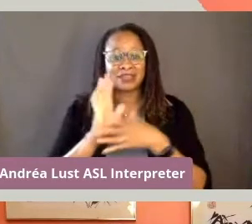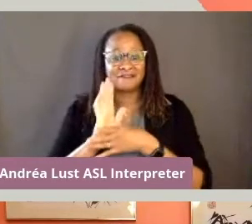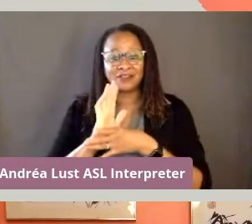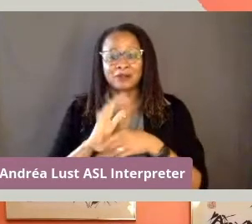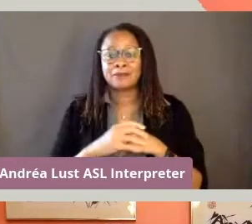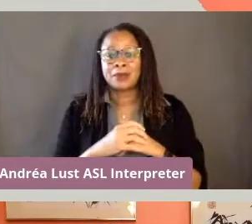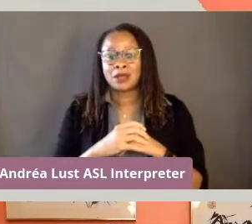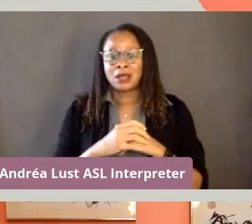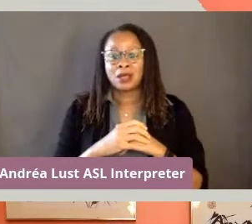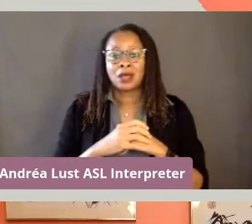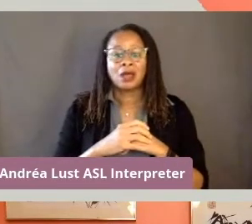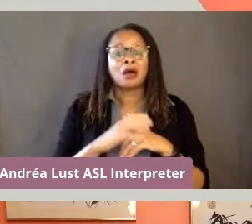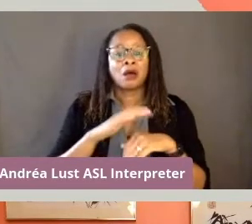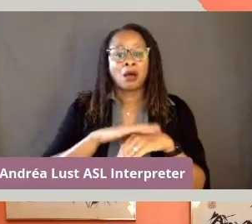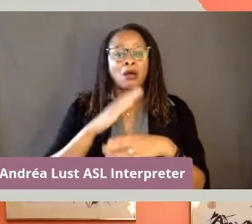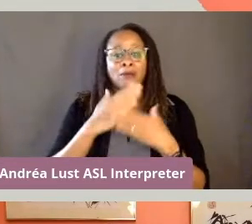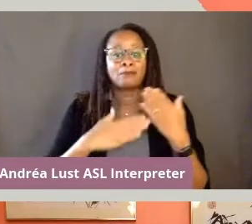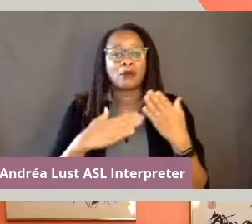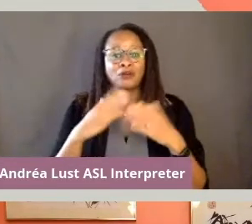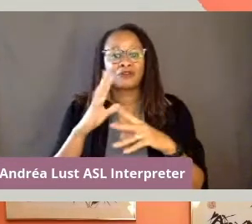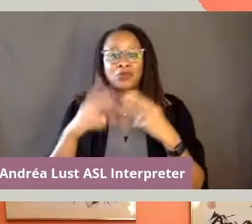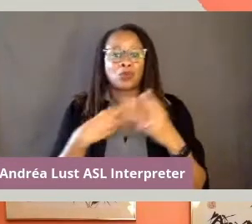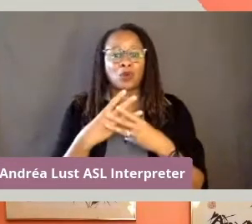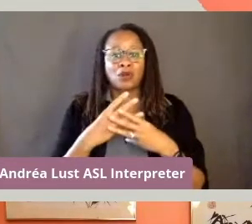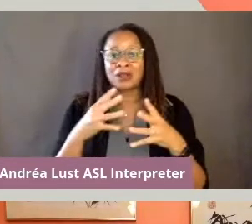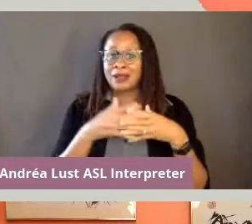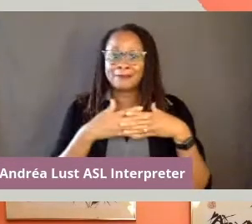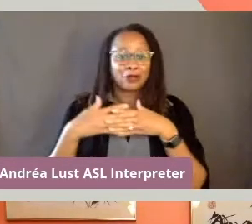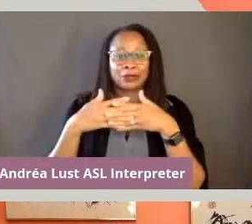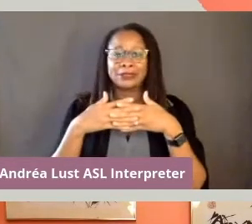a part of the world that Americans didn't know a lot about.